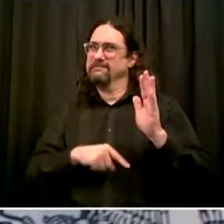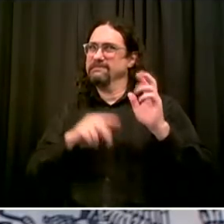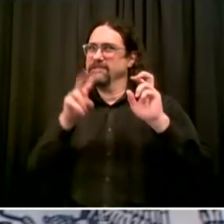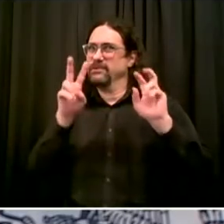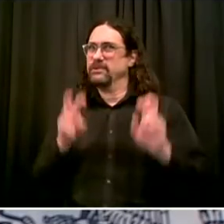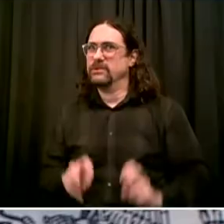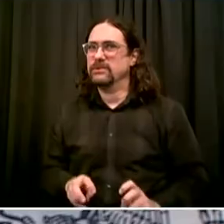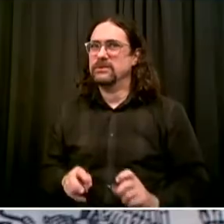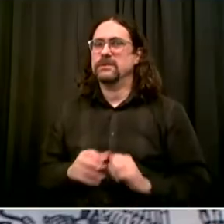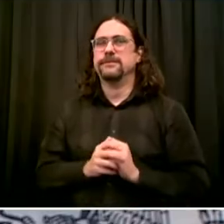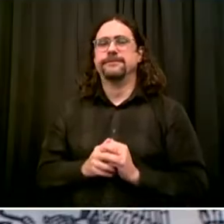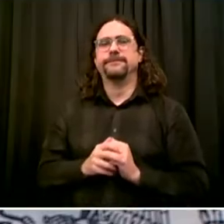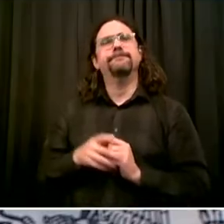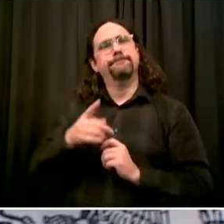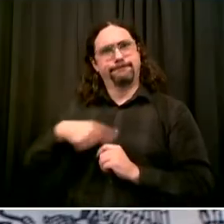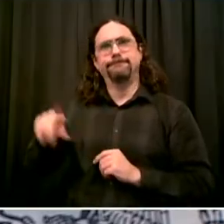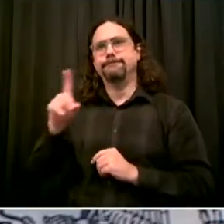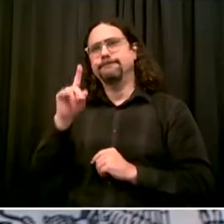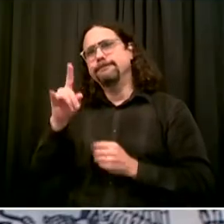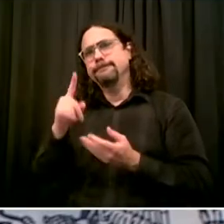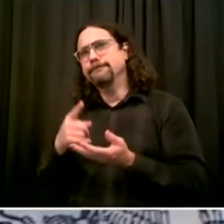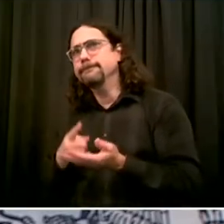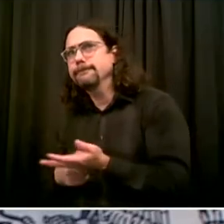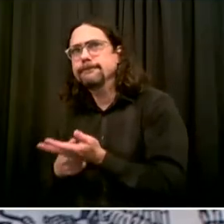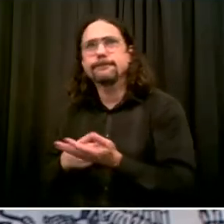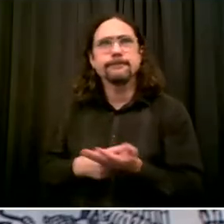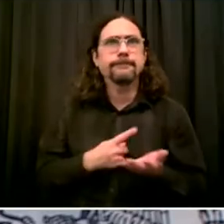LEGAL QUESTIONS AS TO WHETHER IT